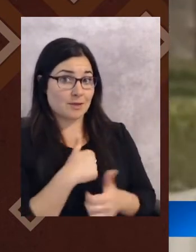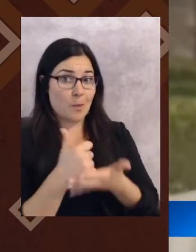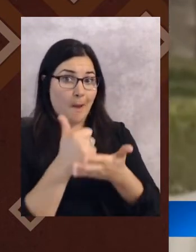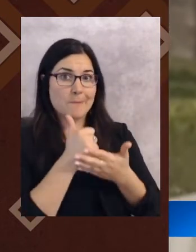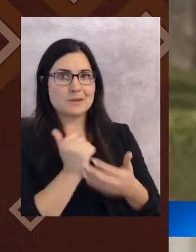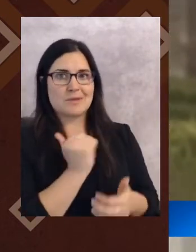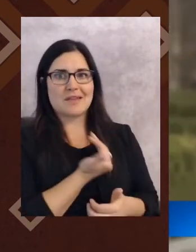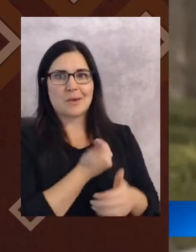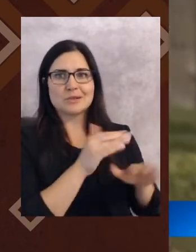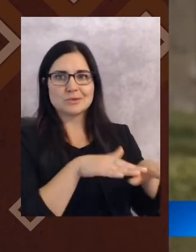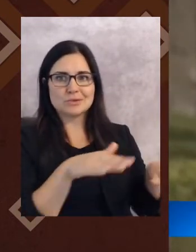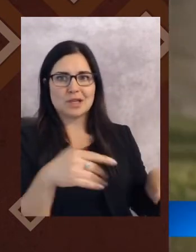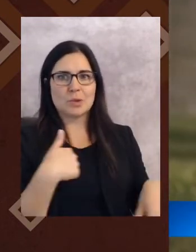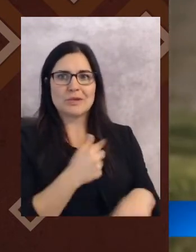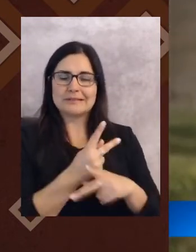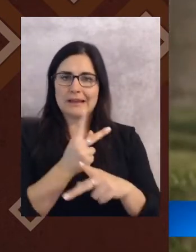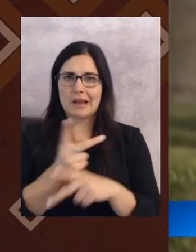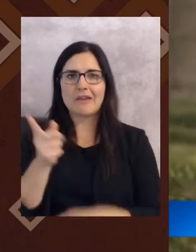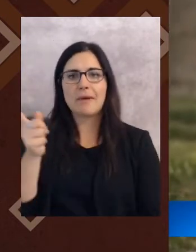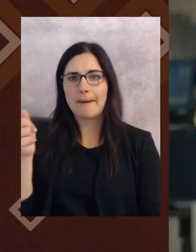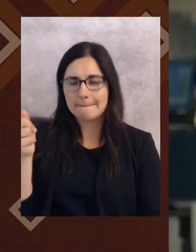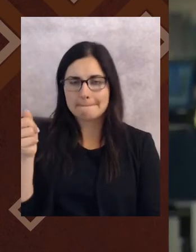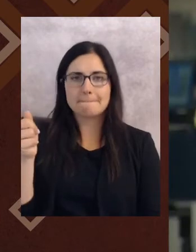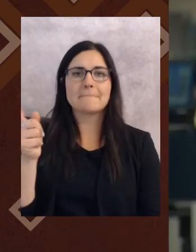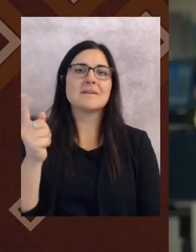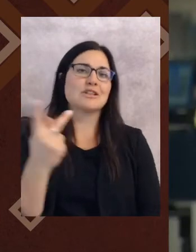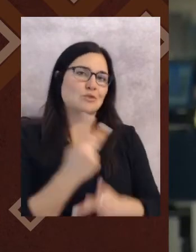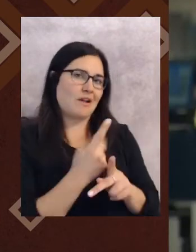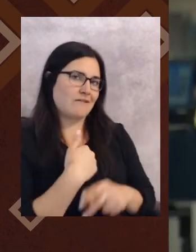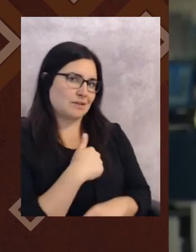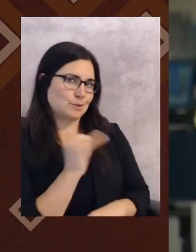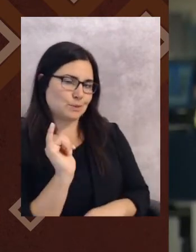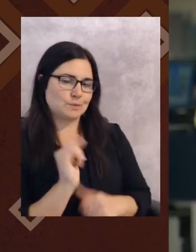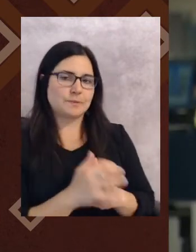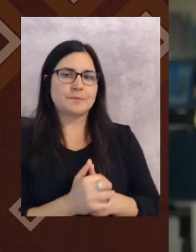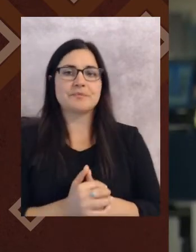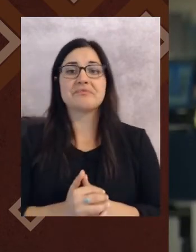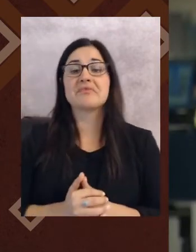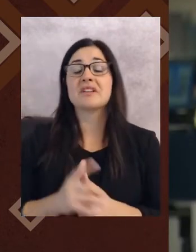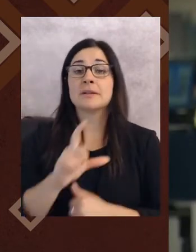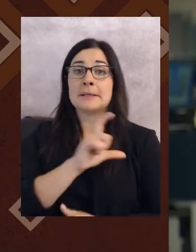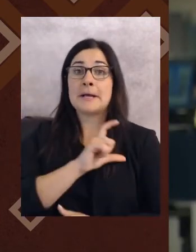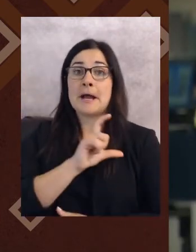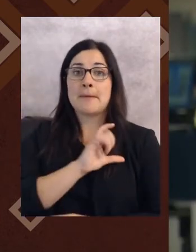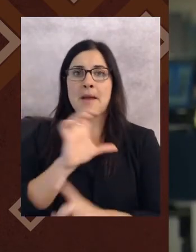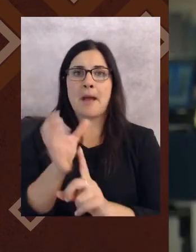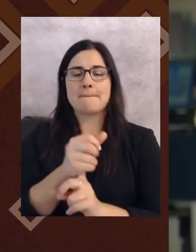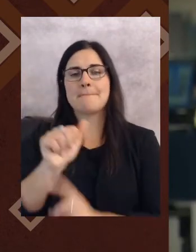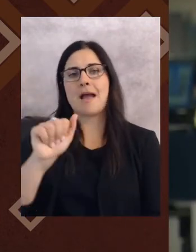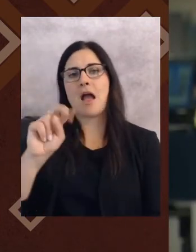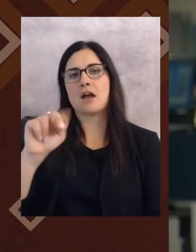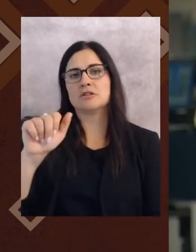We took care of him, but he also took care of us. Our police arrested Antoine Watson. He lives in Daly City.